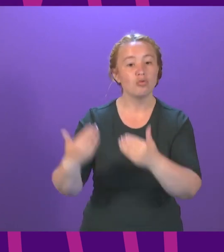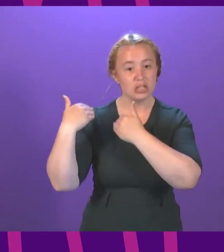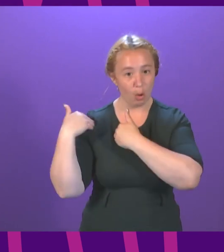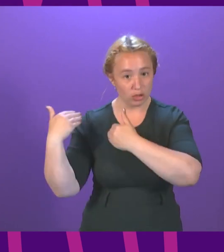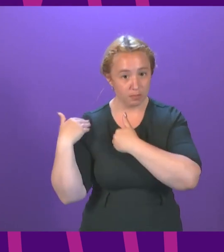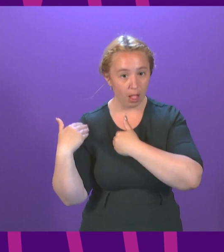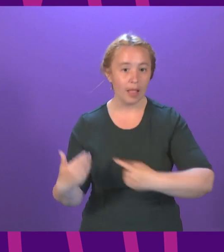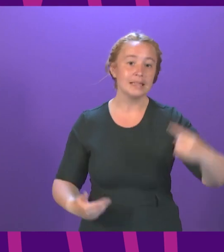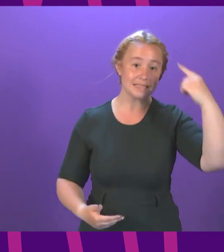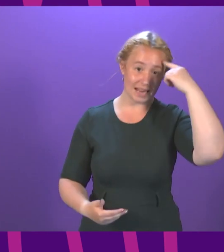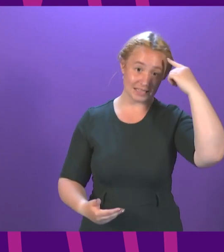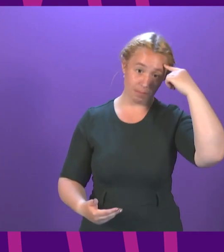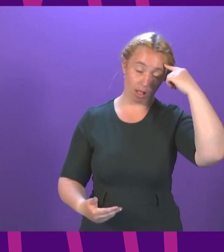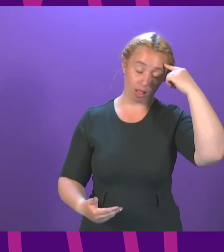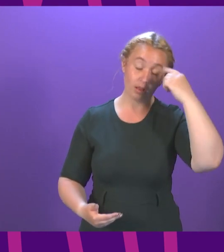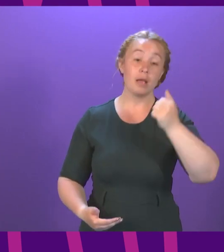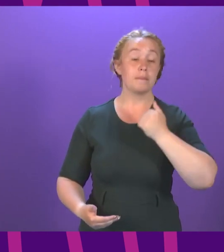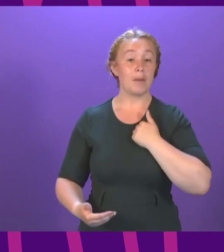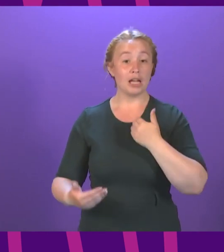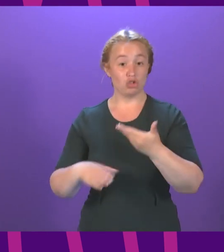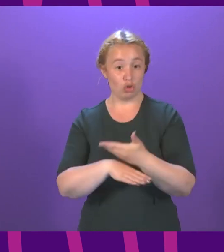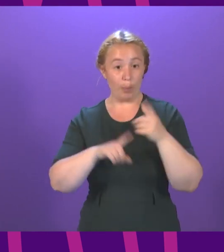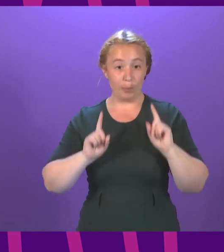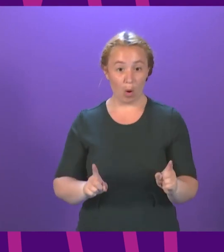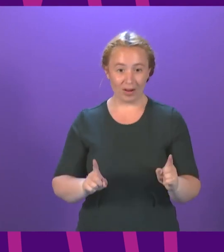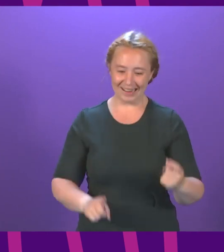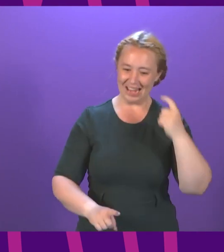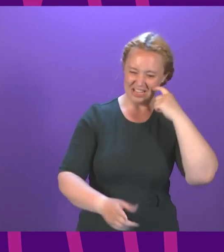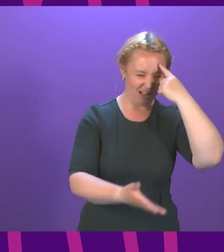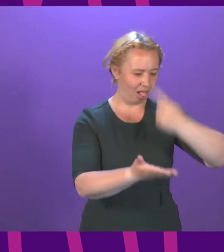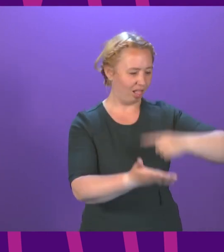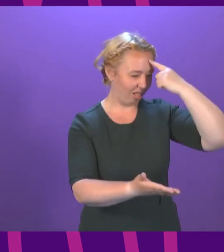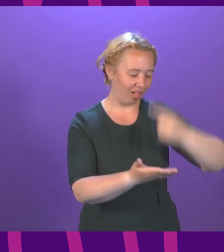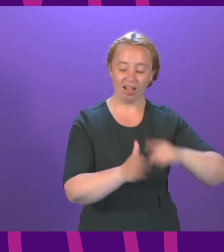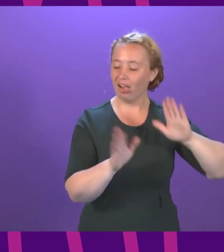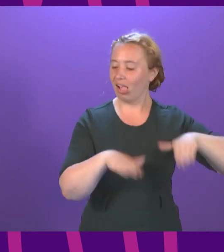what we will do. My job right now is not to take easy decisions for the benefit of good headlines,